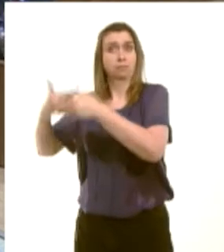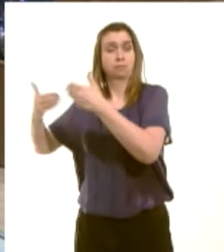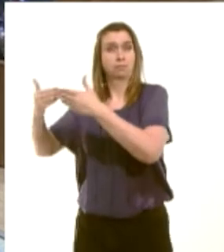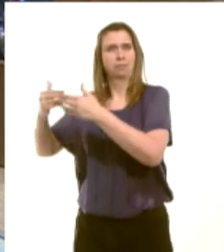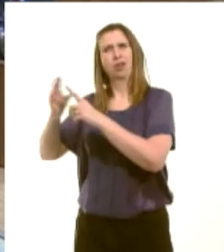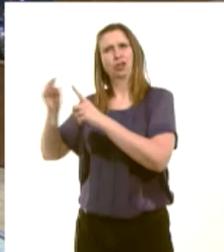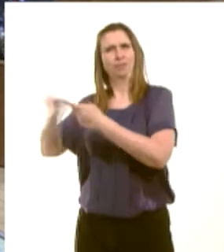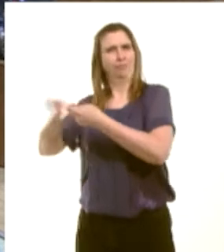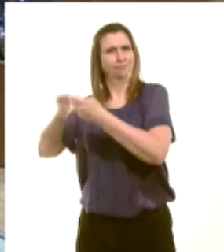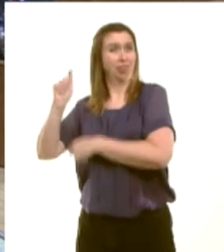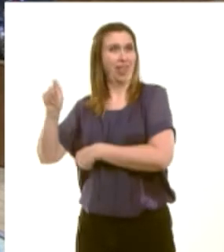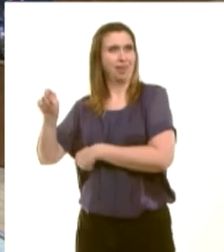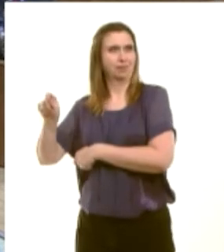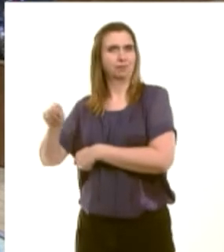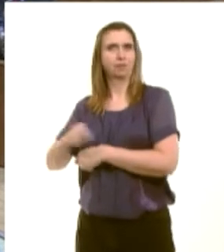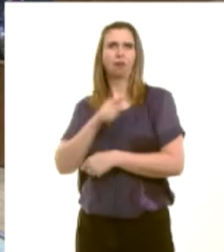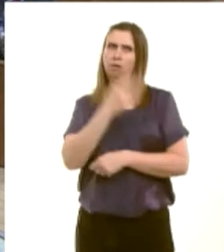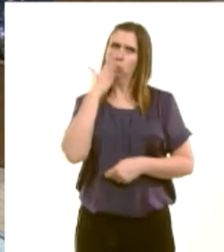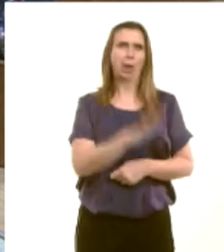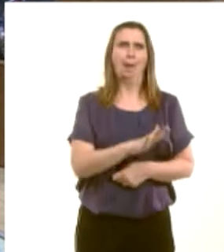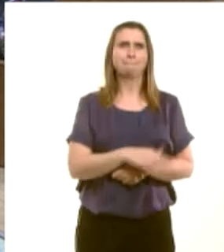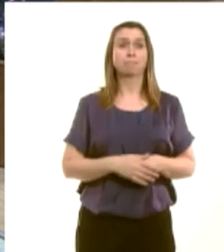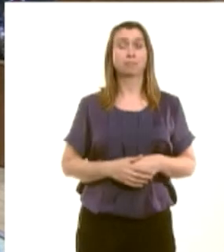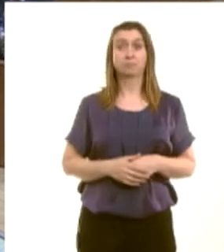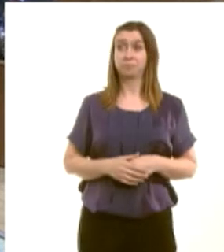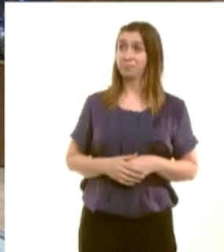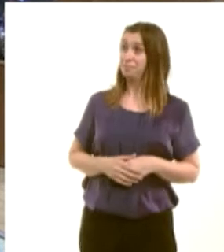the Conservatives, has been formed? Carwyn Jones: If his comments had any whit